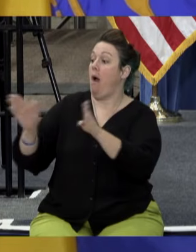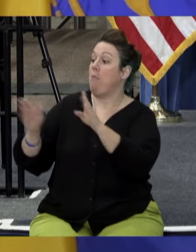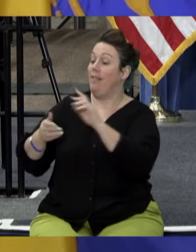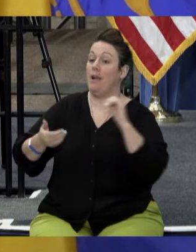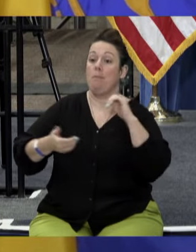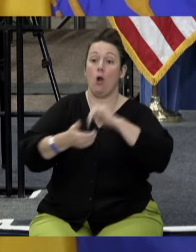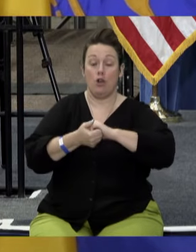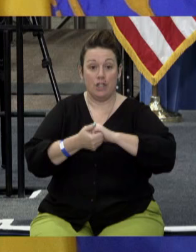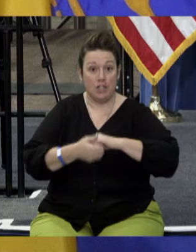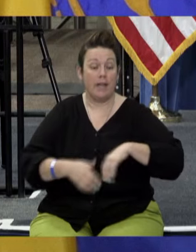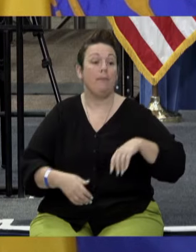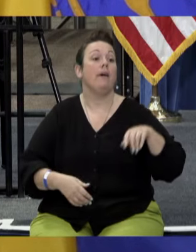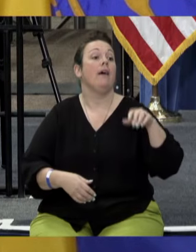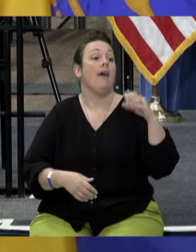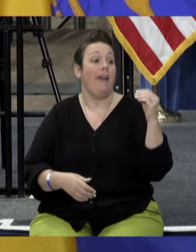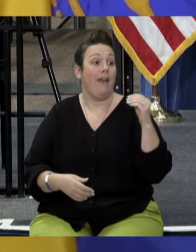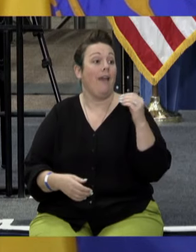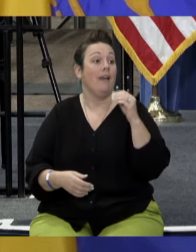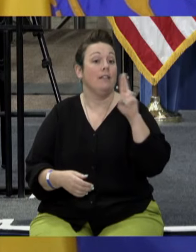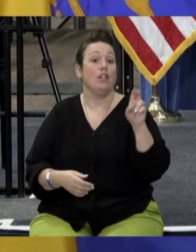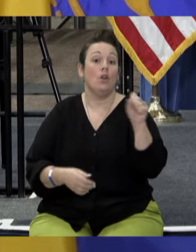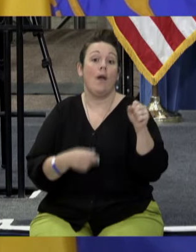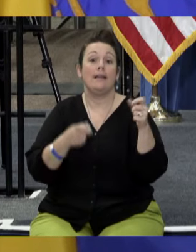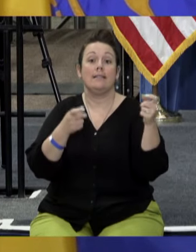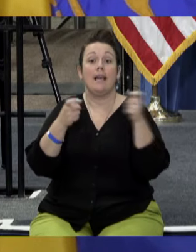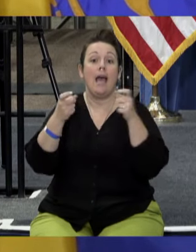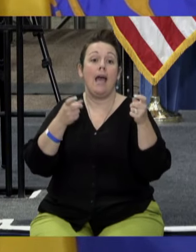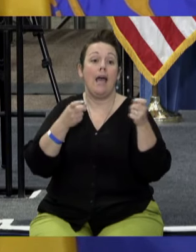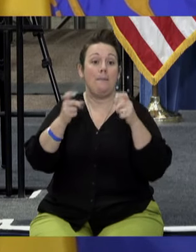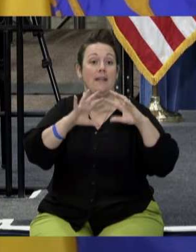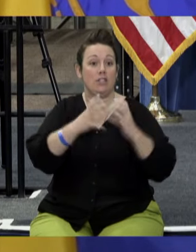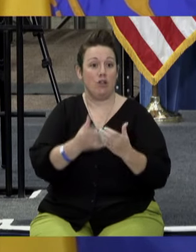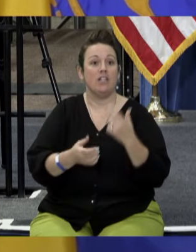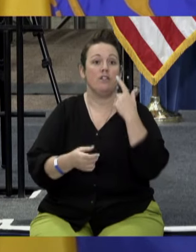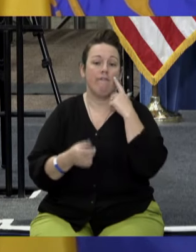Foundation and the U.S. Administration for Community Living. And a big shout